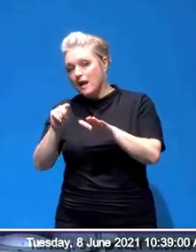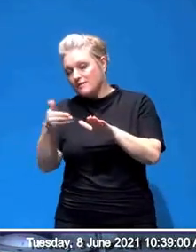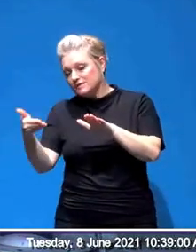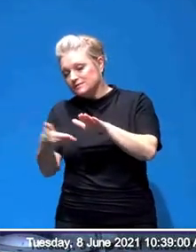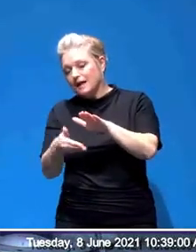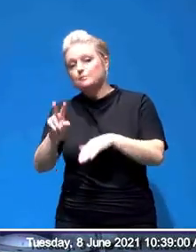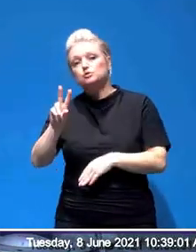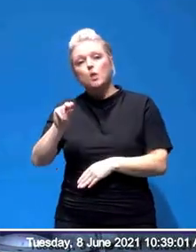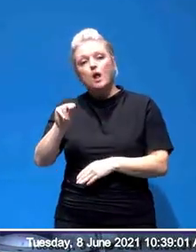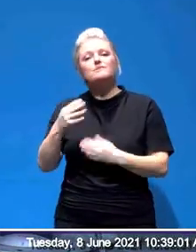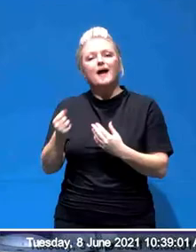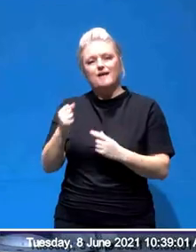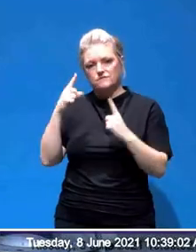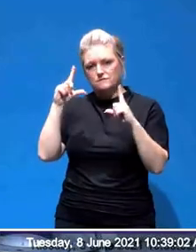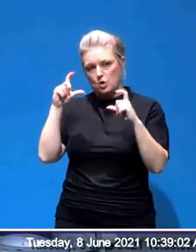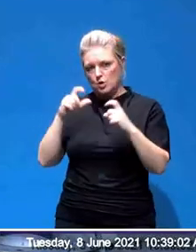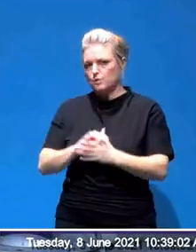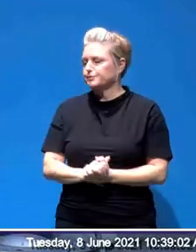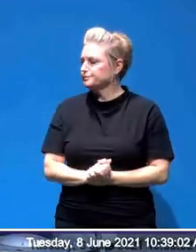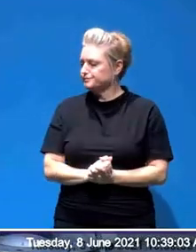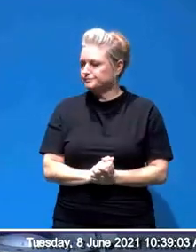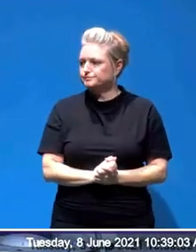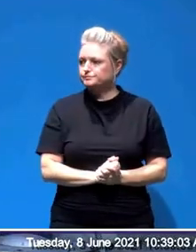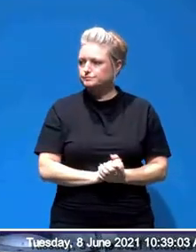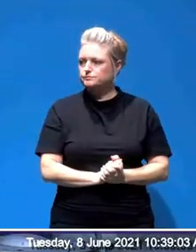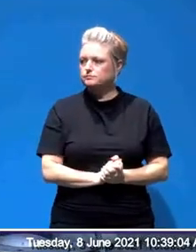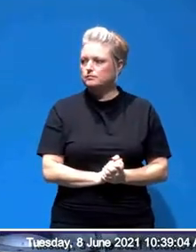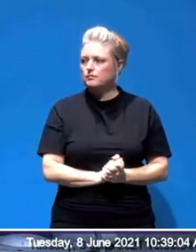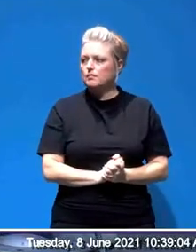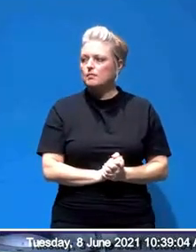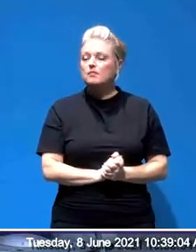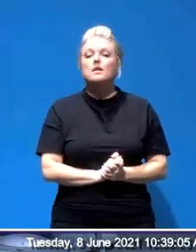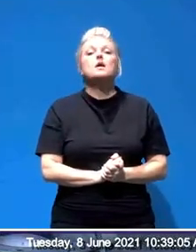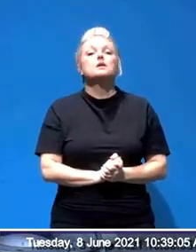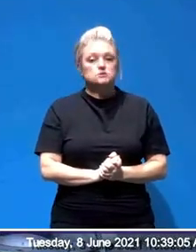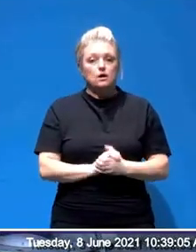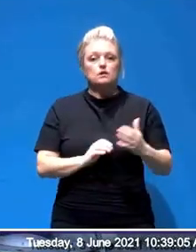in Hearing Bundle A. Ms Rogers, we will put those up.